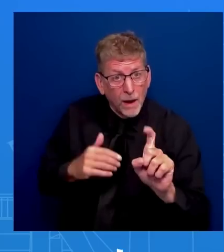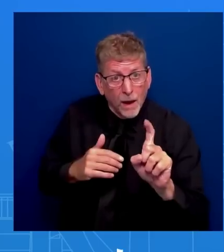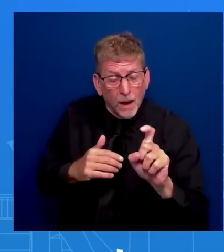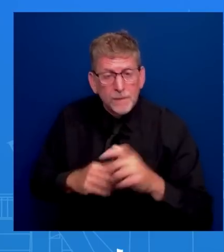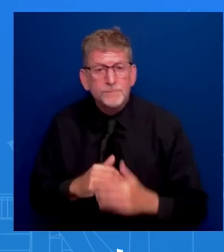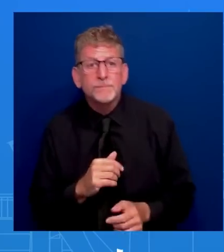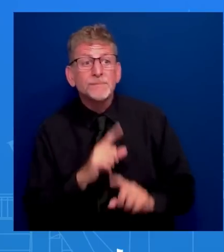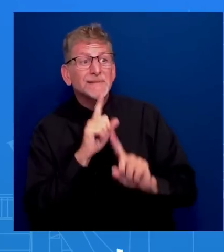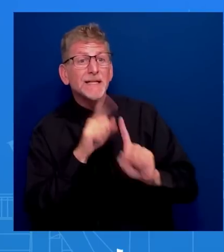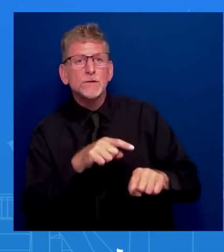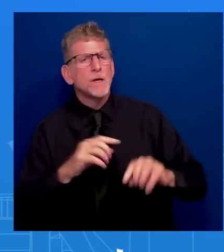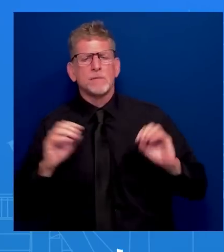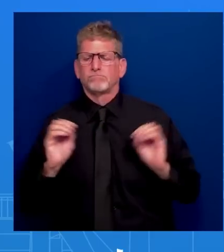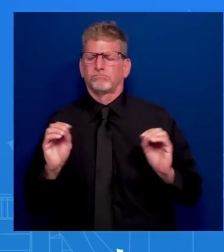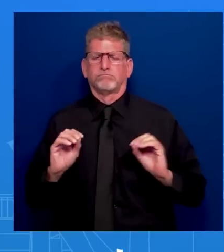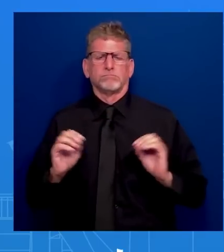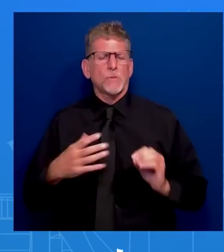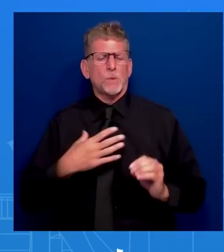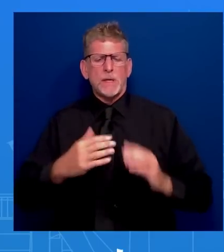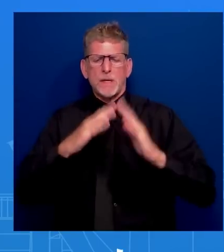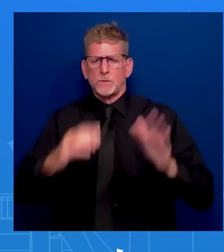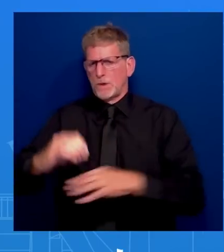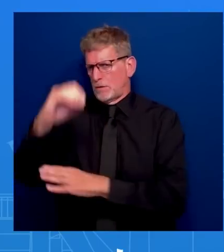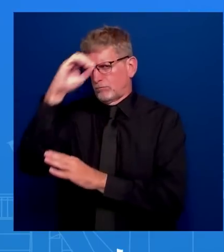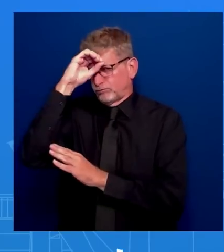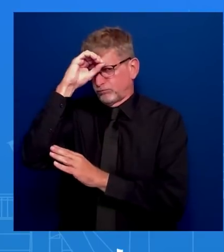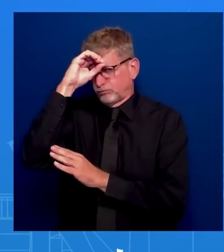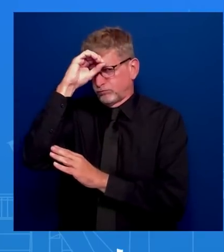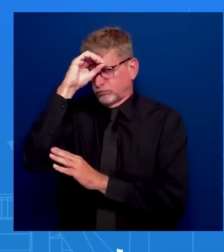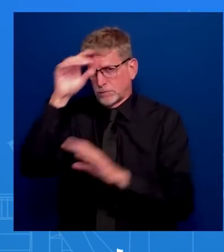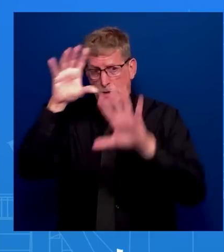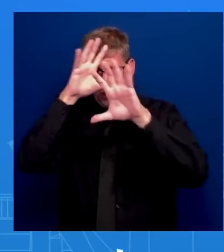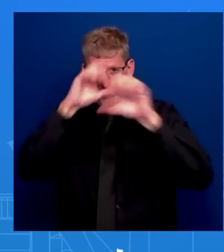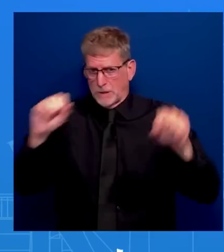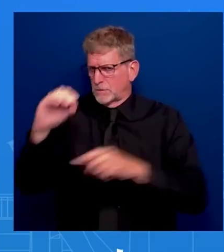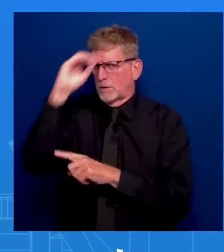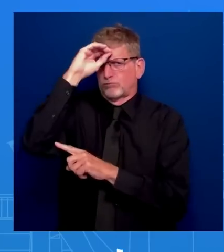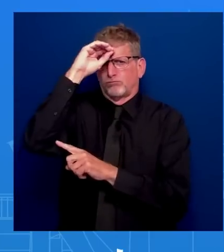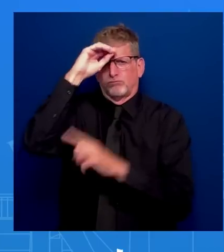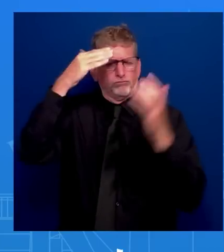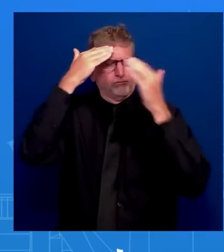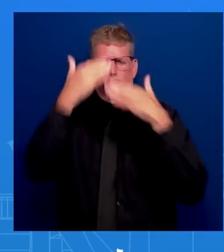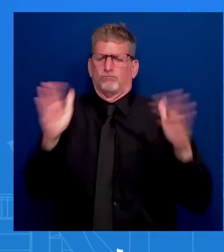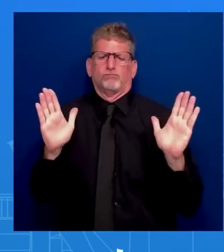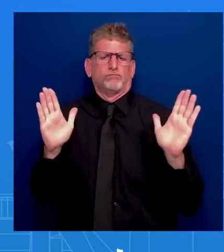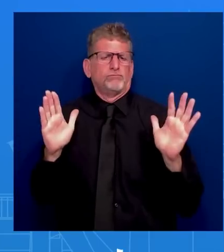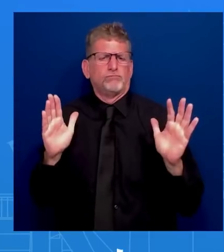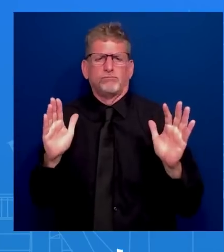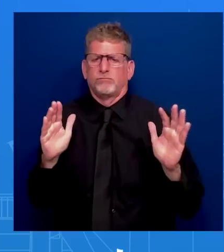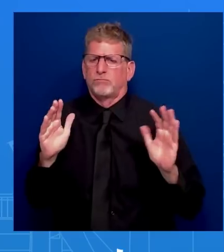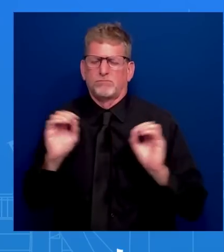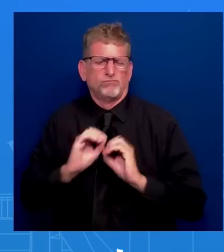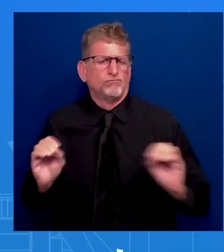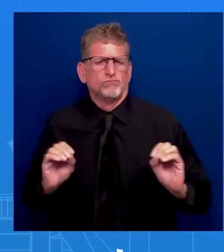The Press: Is the White House at all concerned, given the domestic political climate but also the signal that it sends to the rest of the world, that the Department of Justice